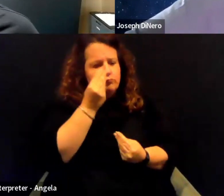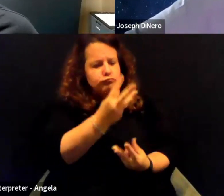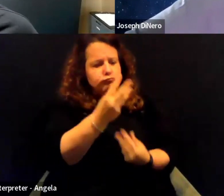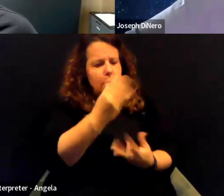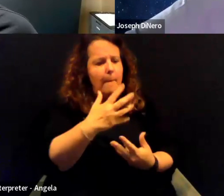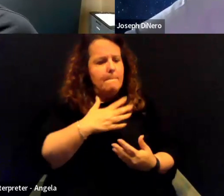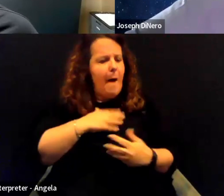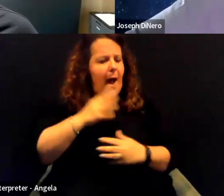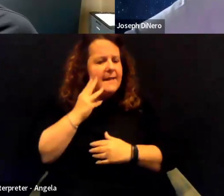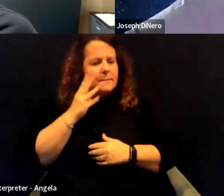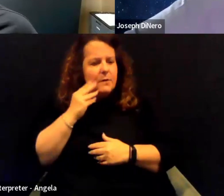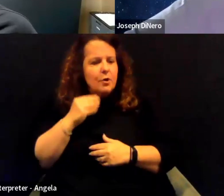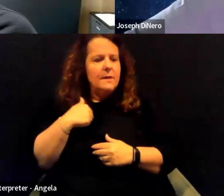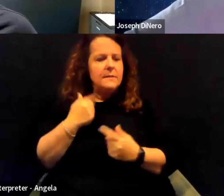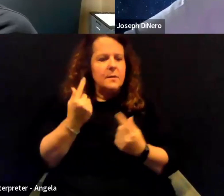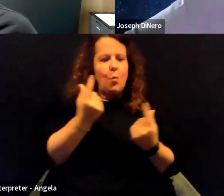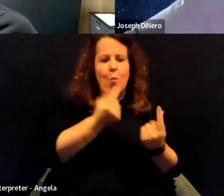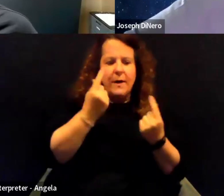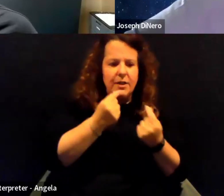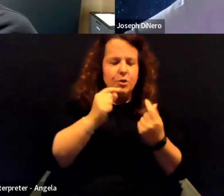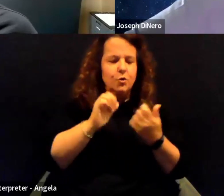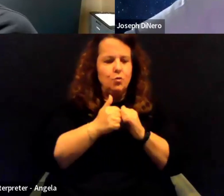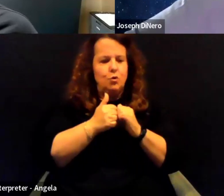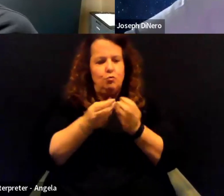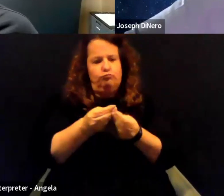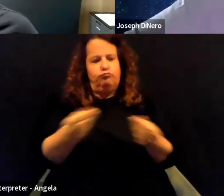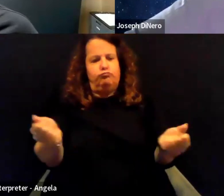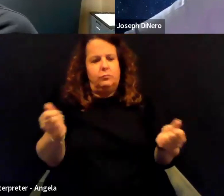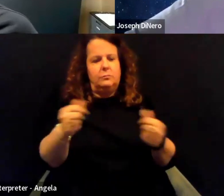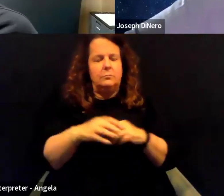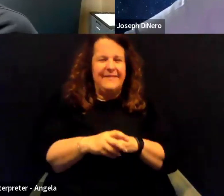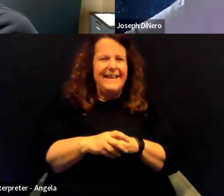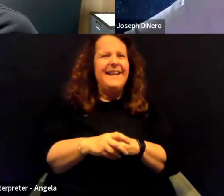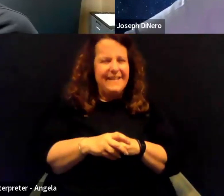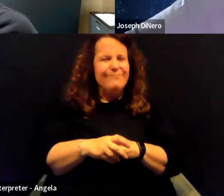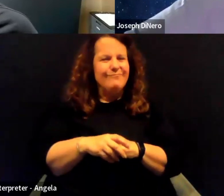you know, what I did to work around it. And, you know, advocacy is so important.